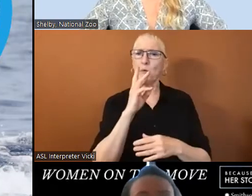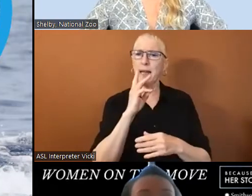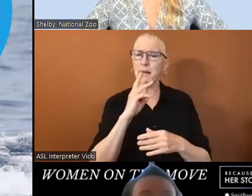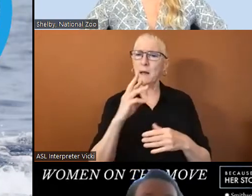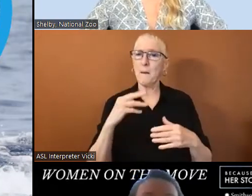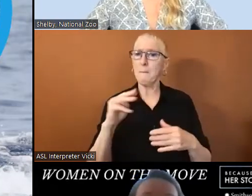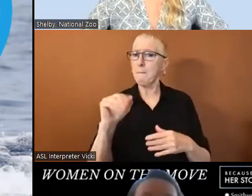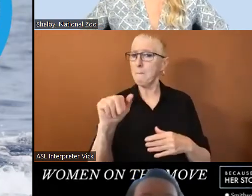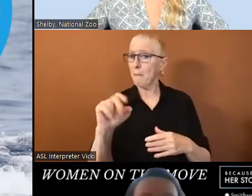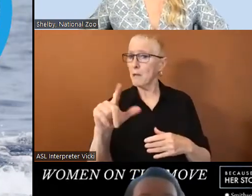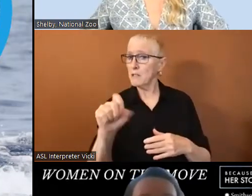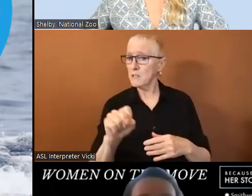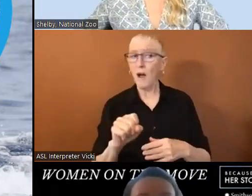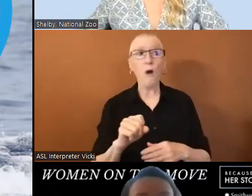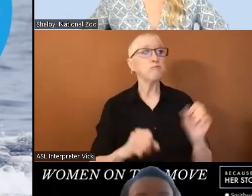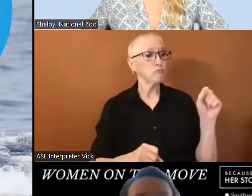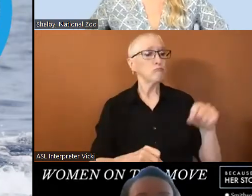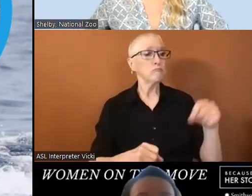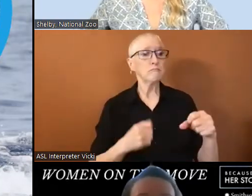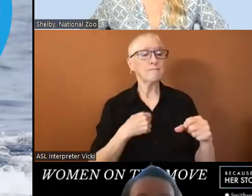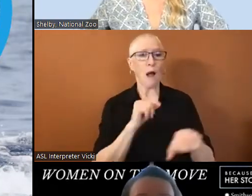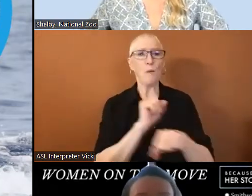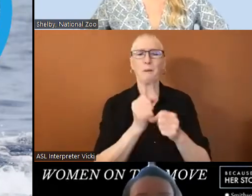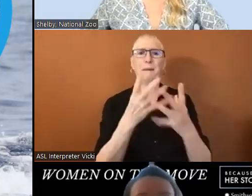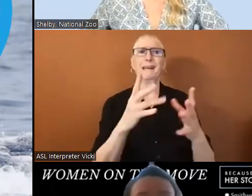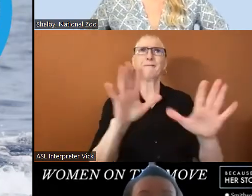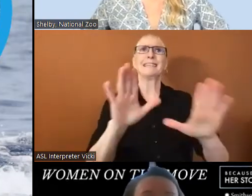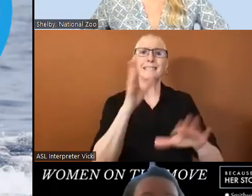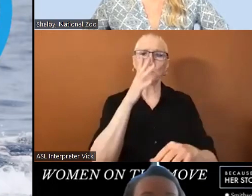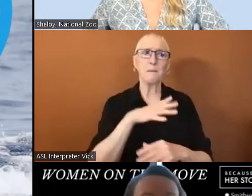Sarah: Um yes, actually. I um, I get to work with many fantastic women who are researchers just like myself.